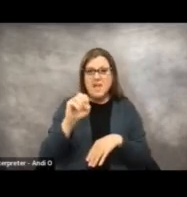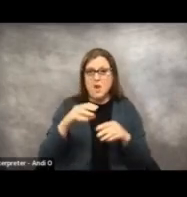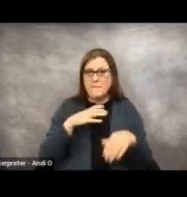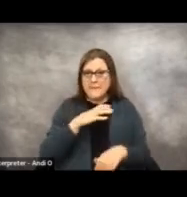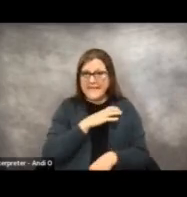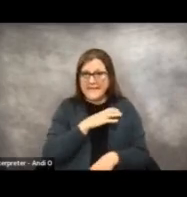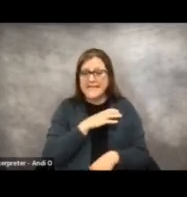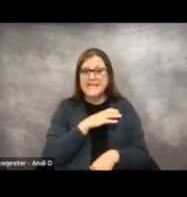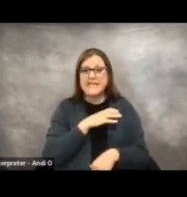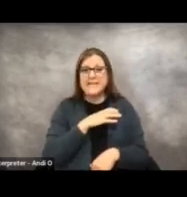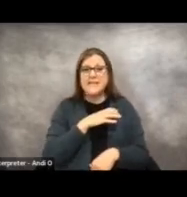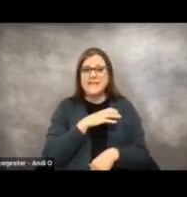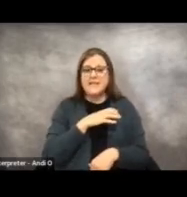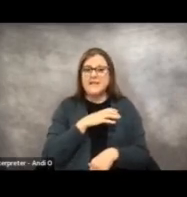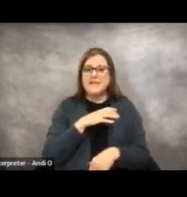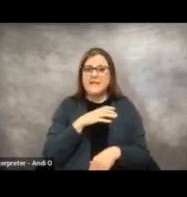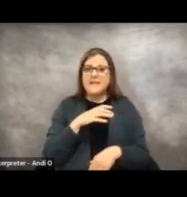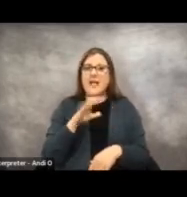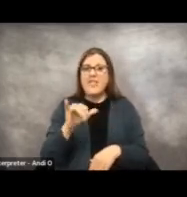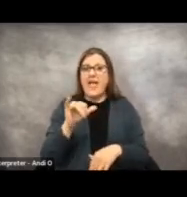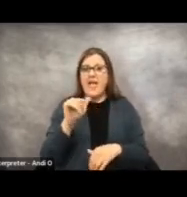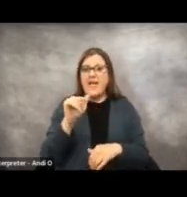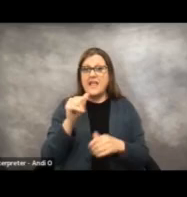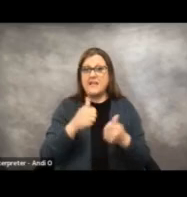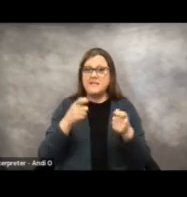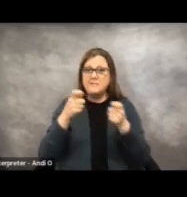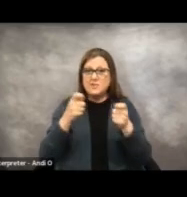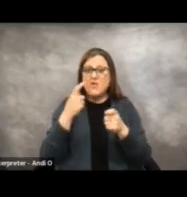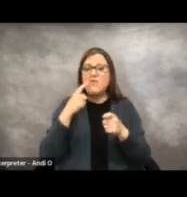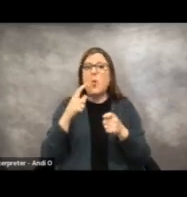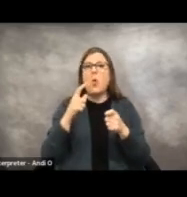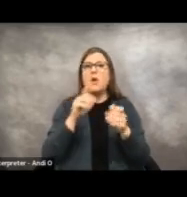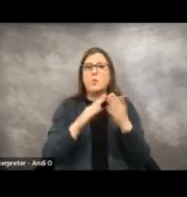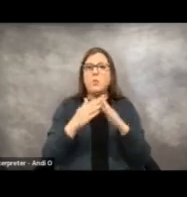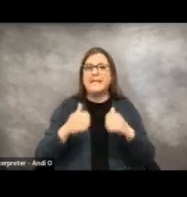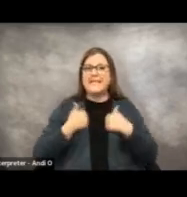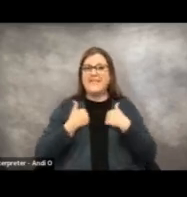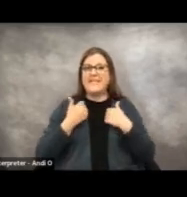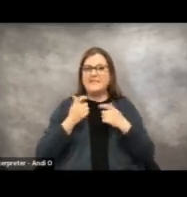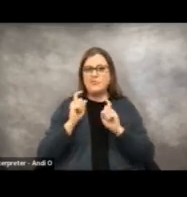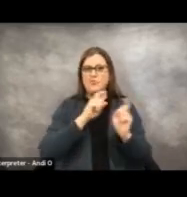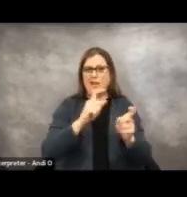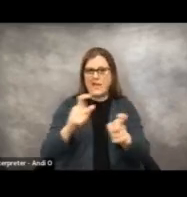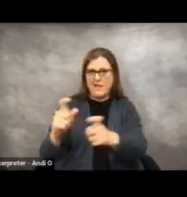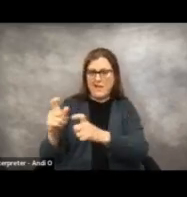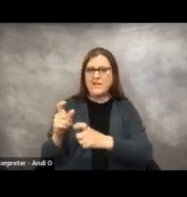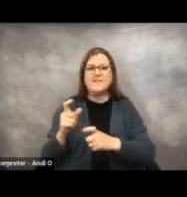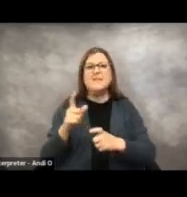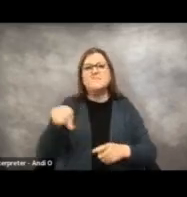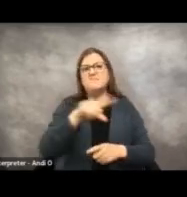excuse me of the Administration for Community Living grantees. I'm sure they'll talk a little bit more about their origin. But